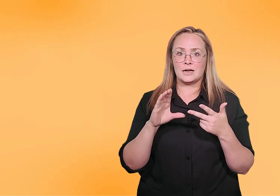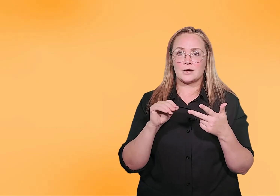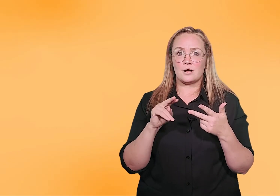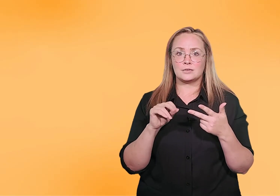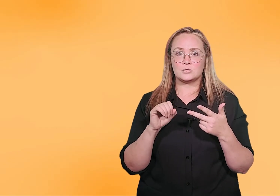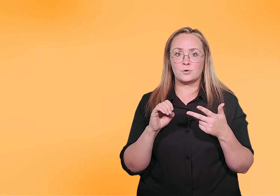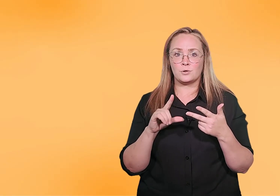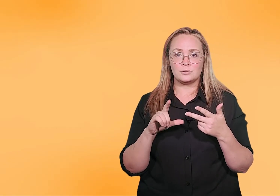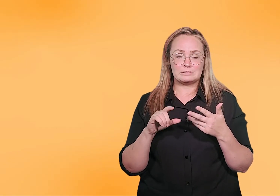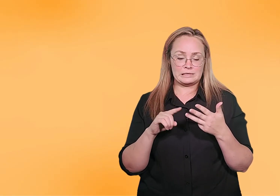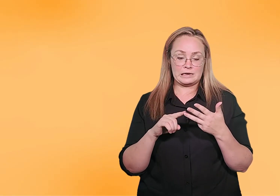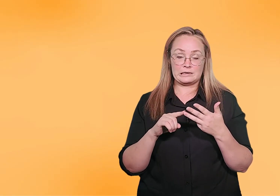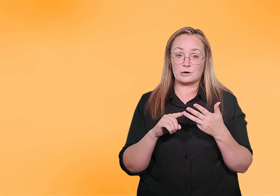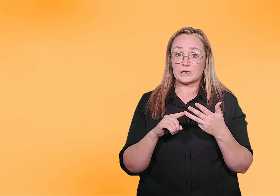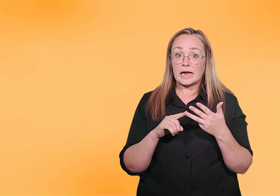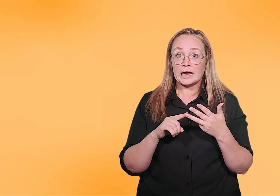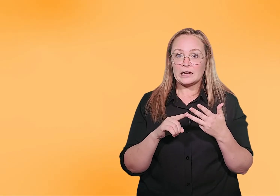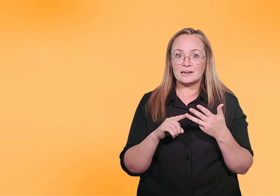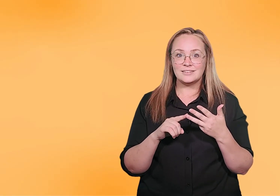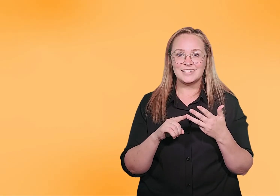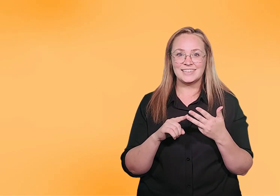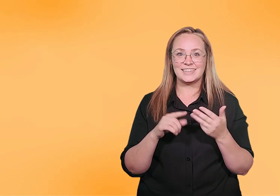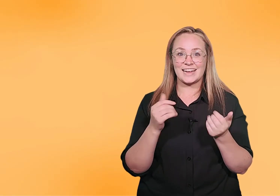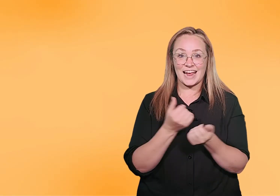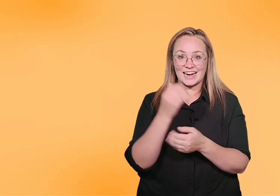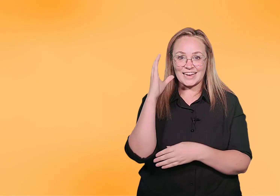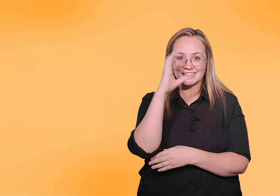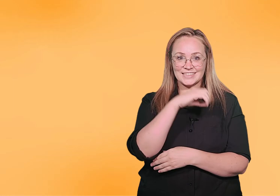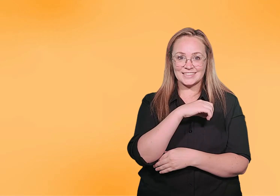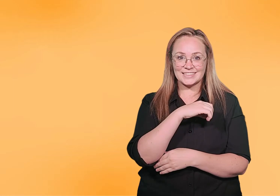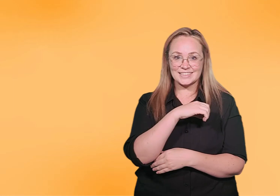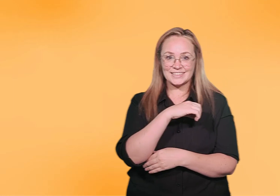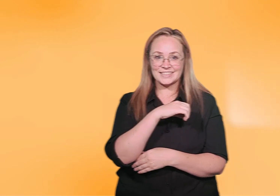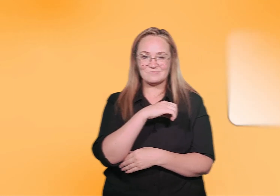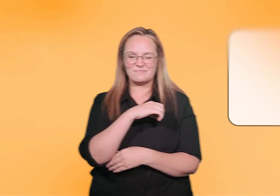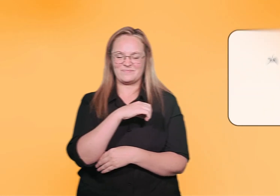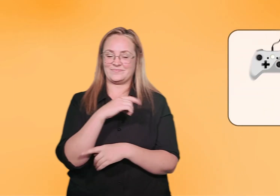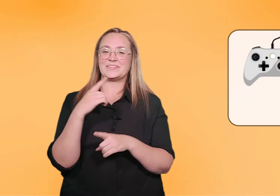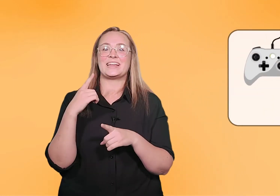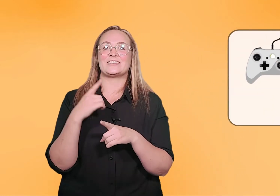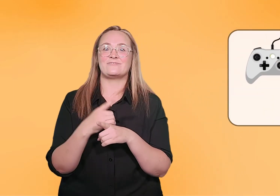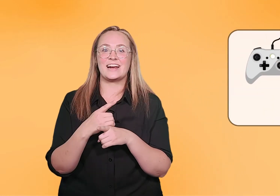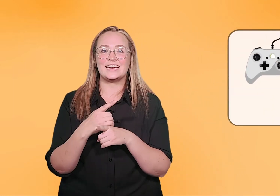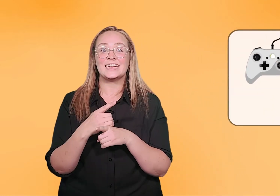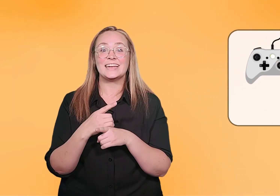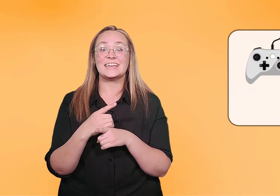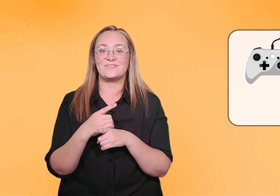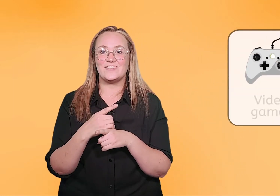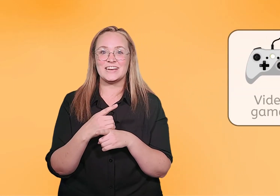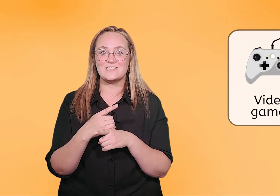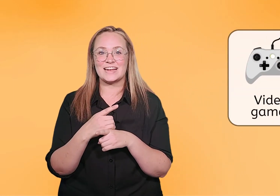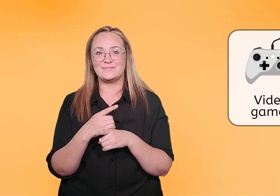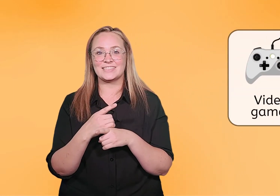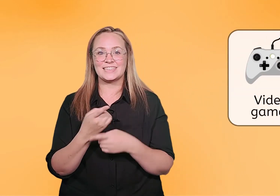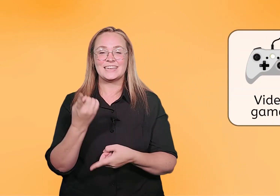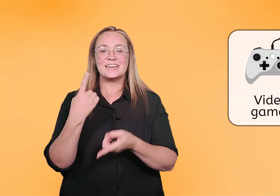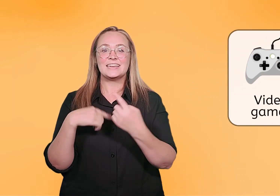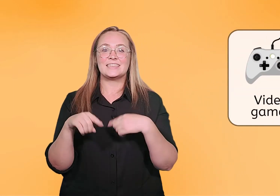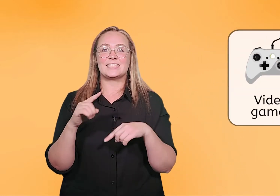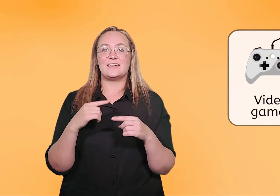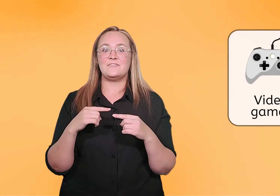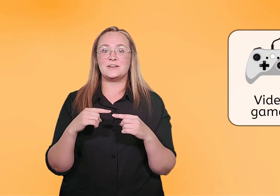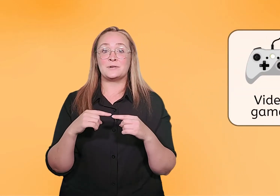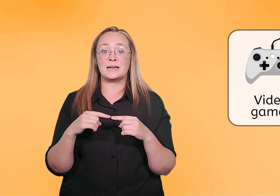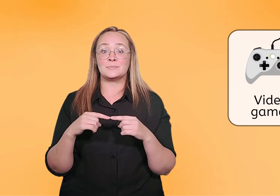a console, at an arcade. Any guesses? That's right. It's video games. To sign video games,